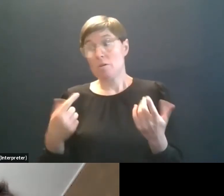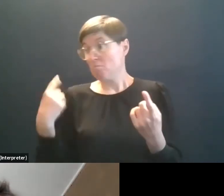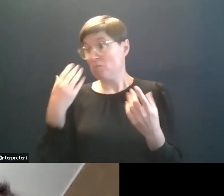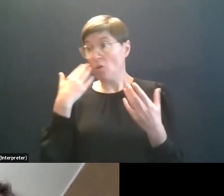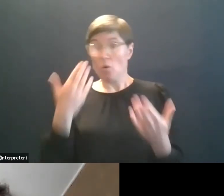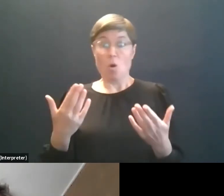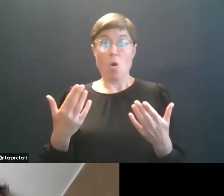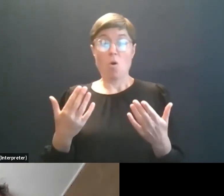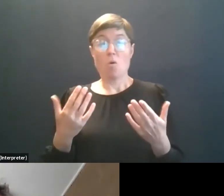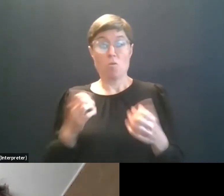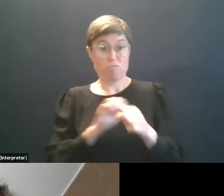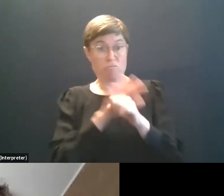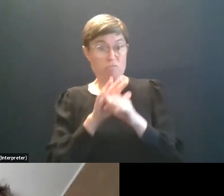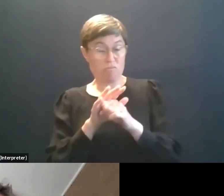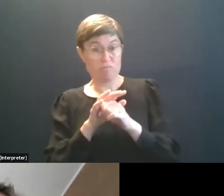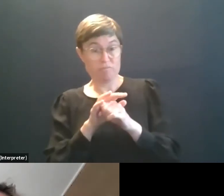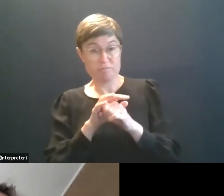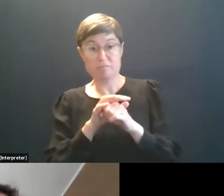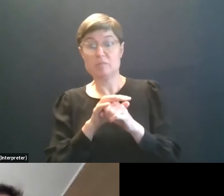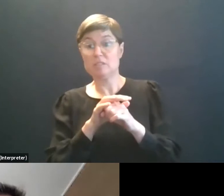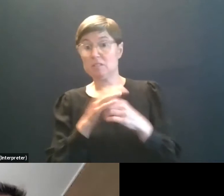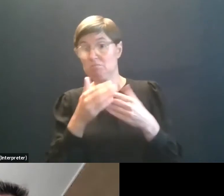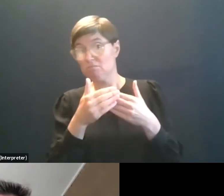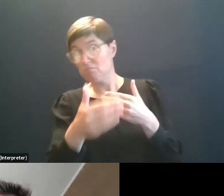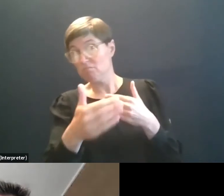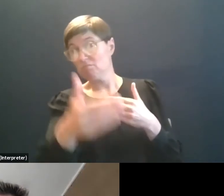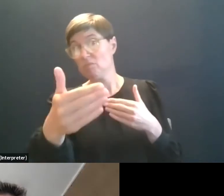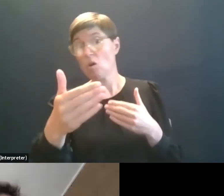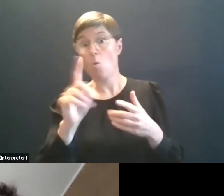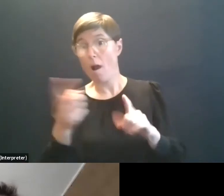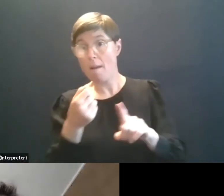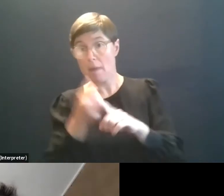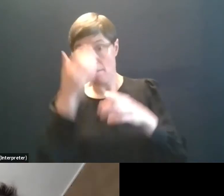impacts of the crisis are going to be, how does an organisation like Beyond Blue plan